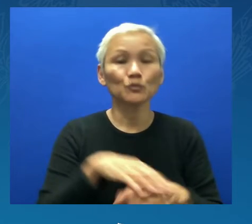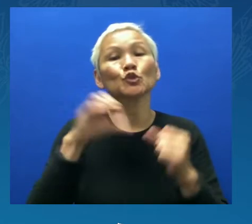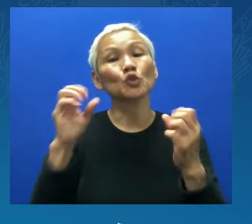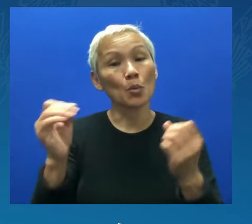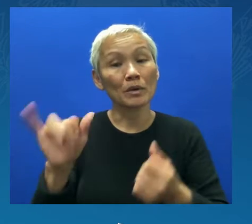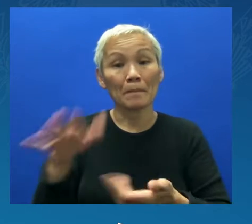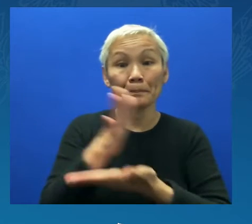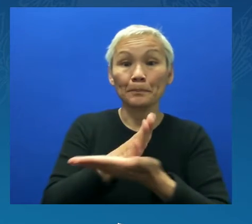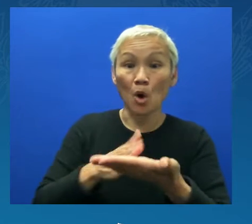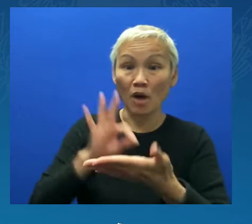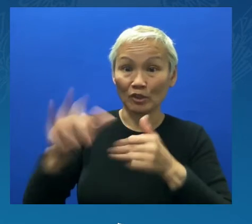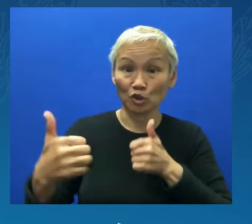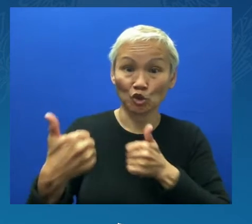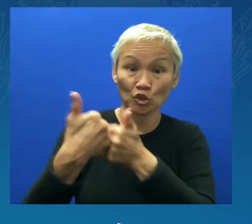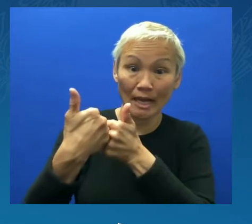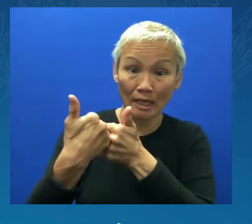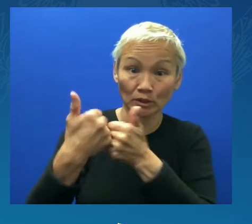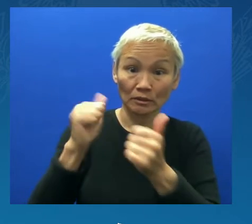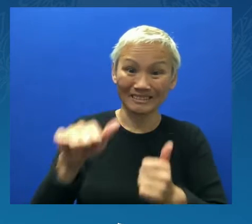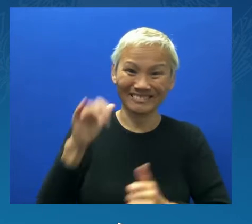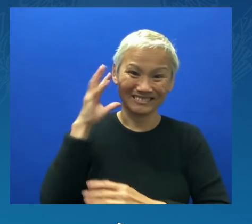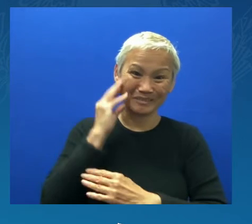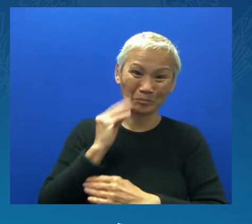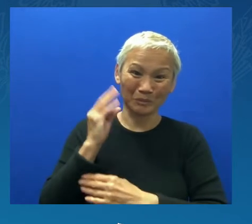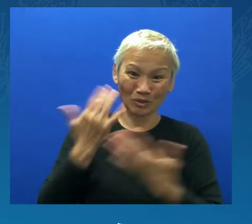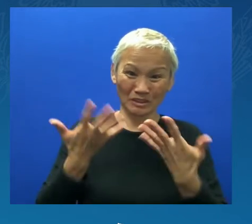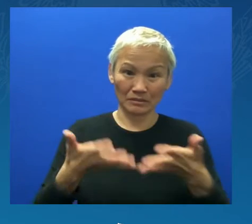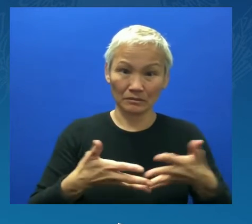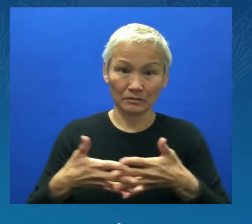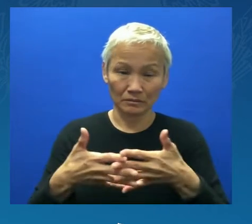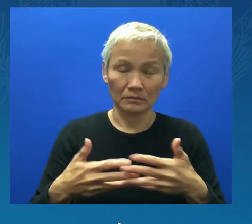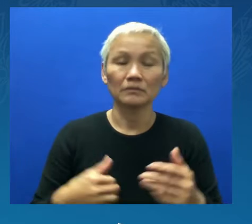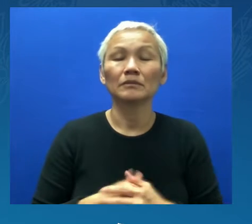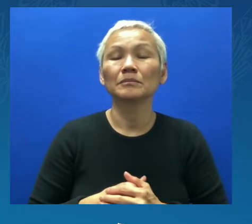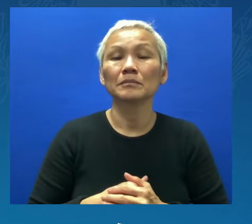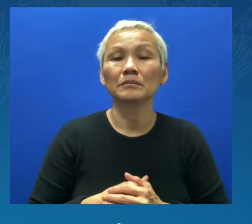is not only to focus on how we can change this